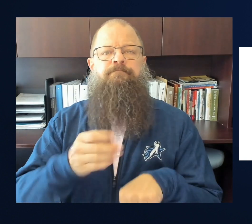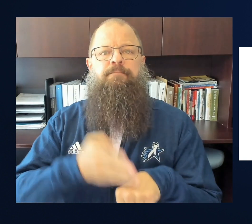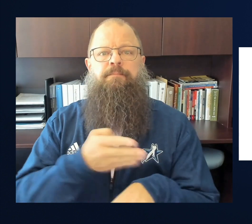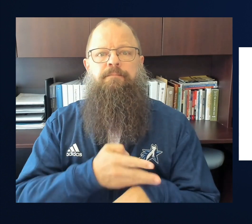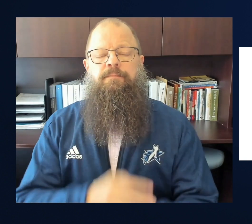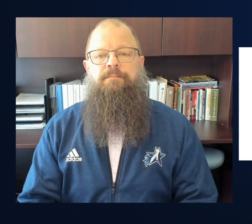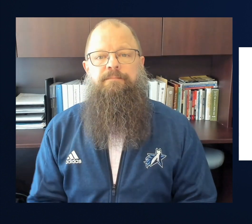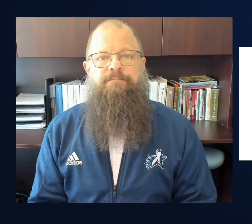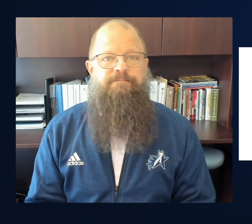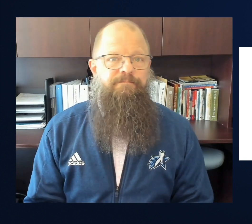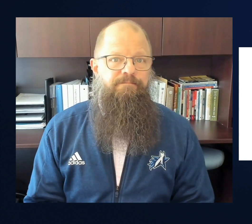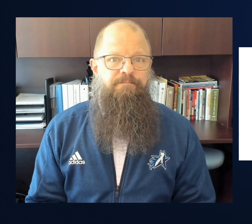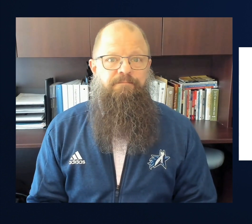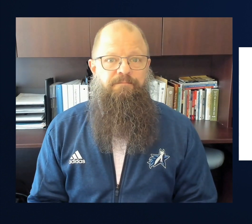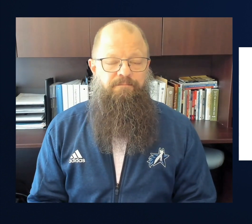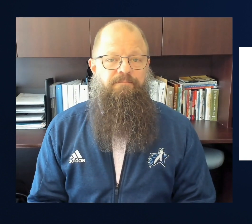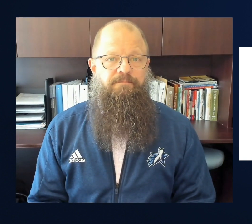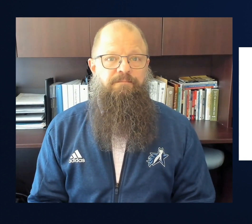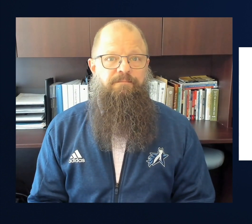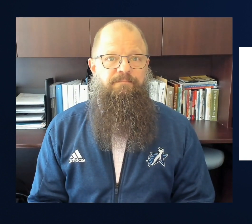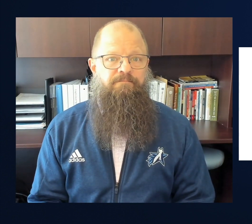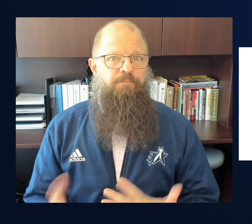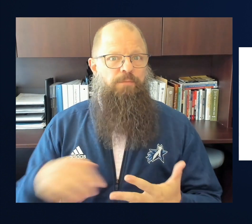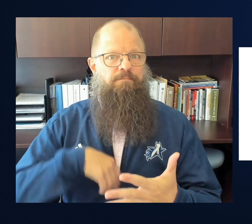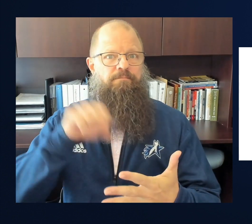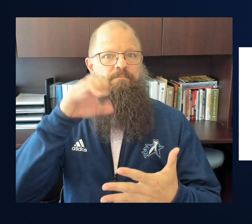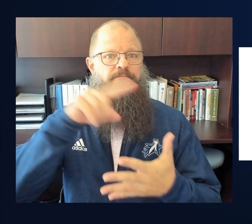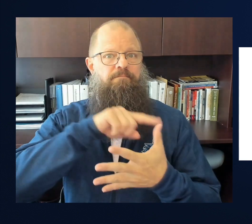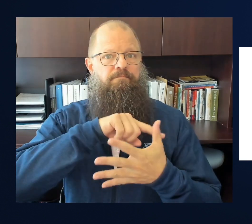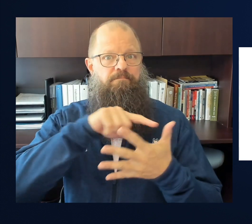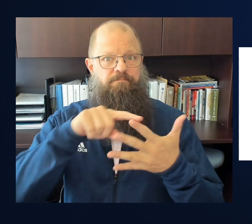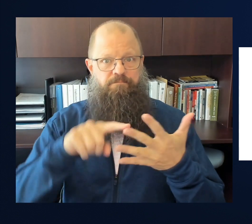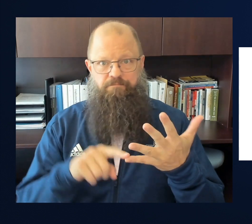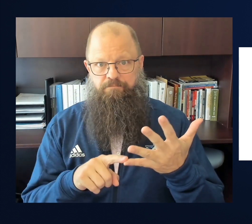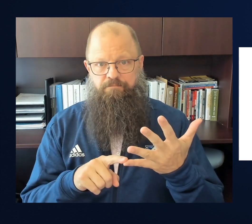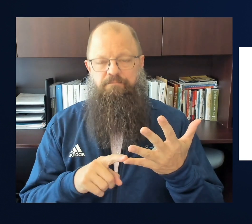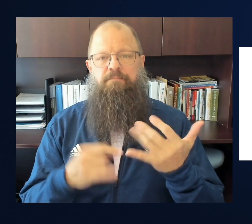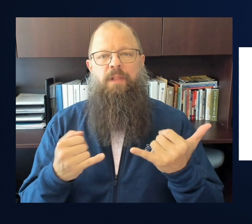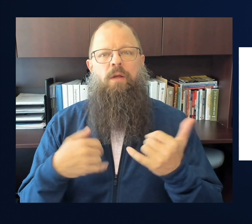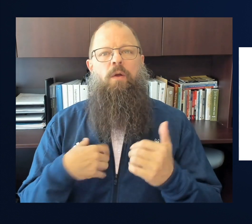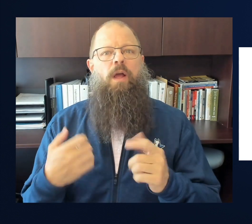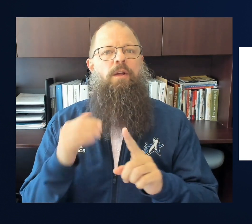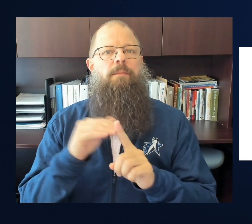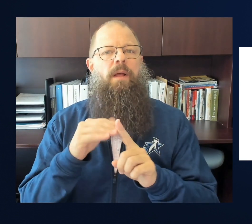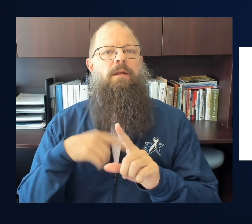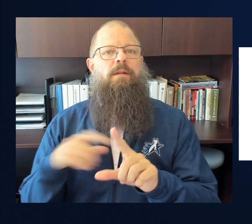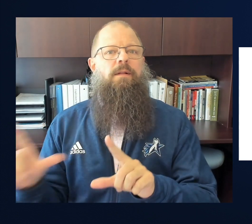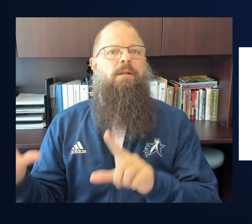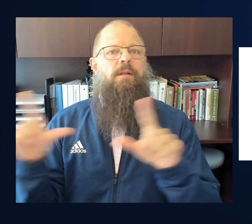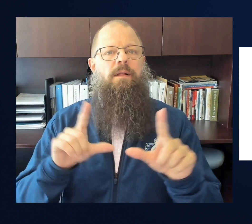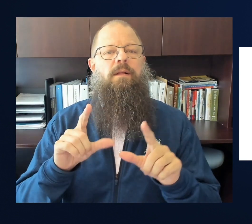to complete it in a certain time frame, whereas three months shows an end time for that. So now